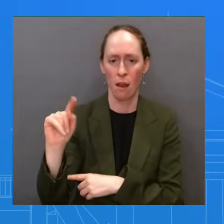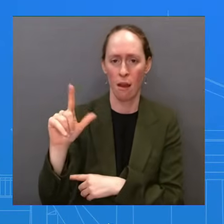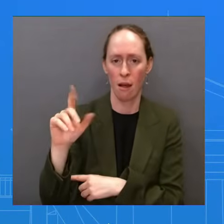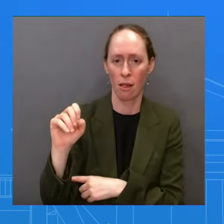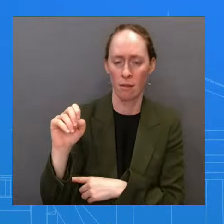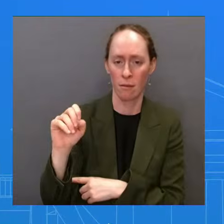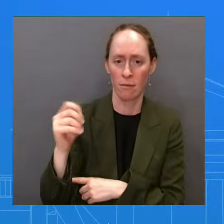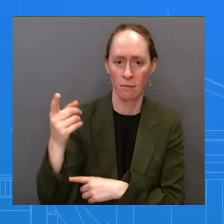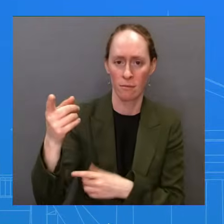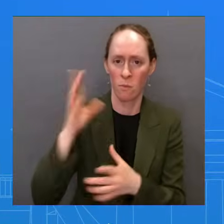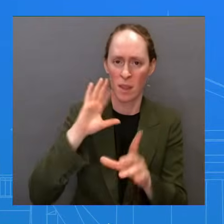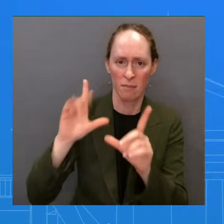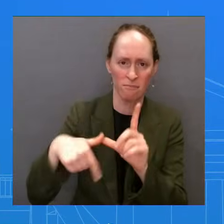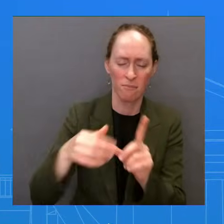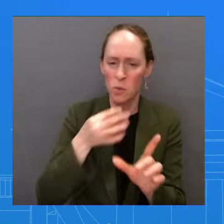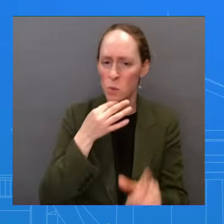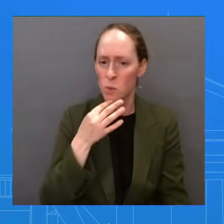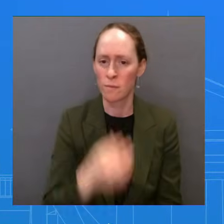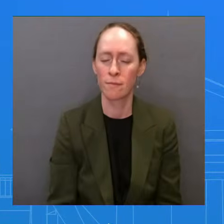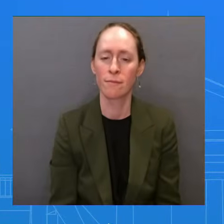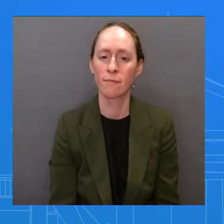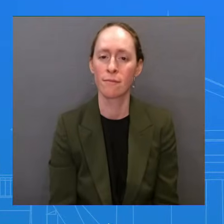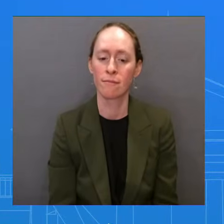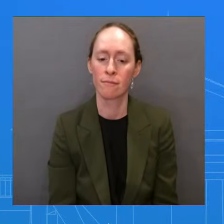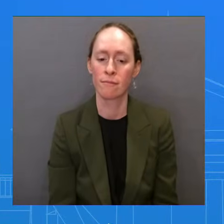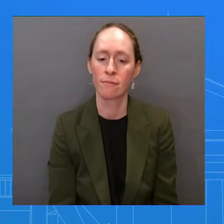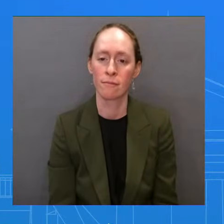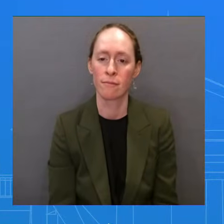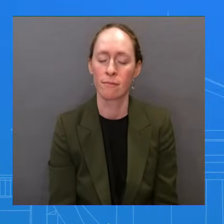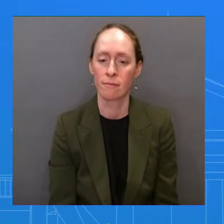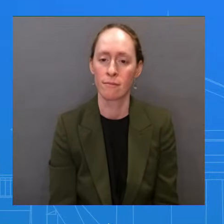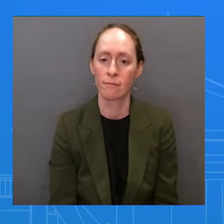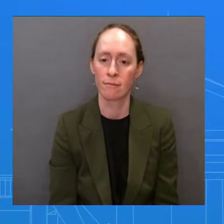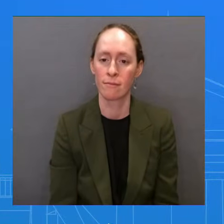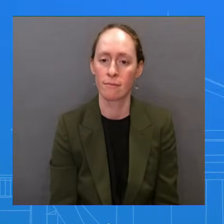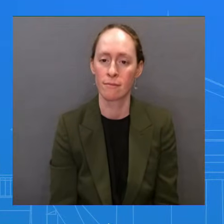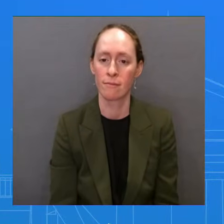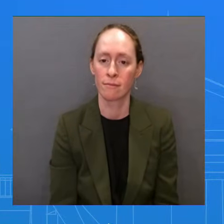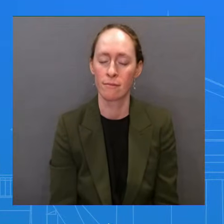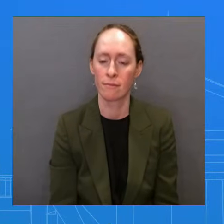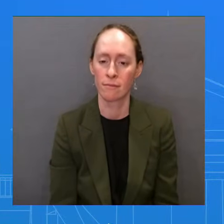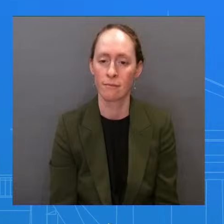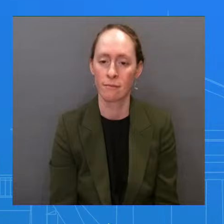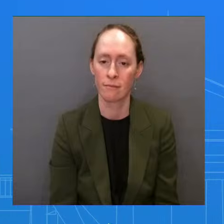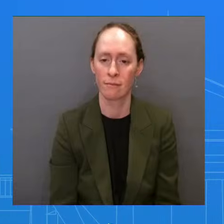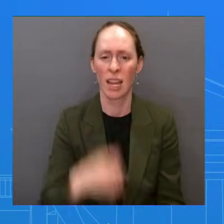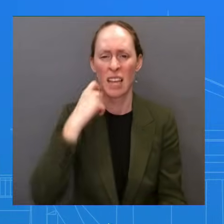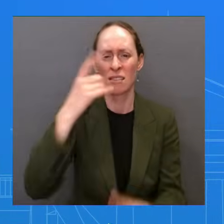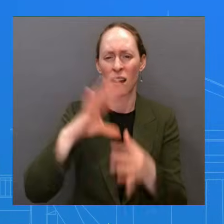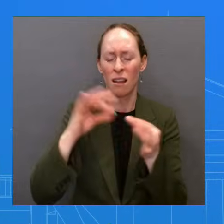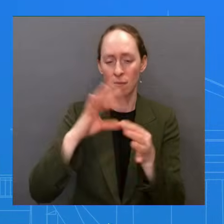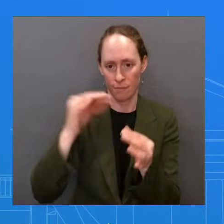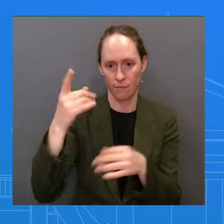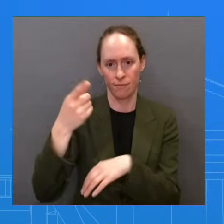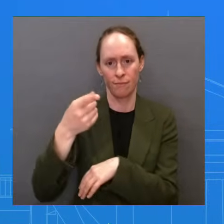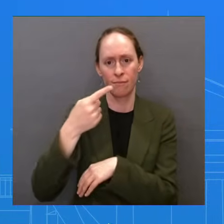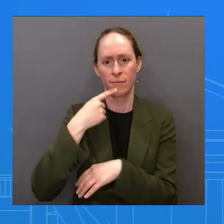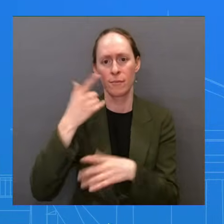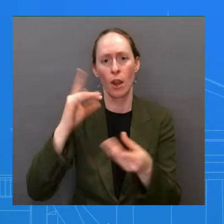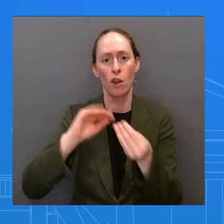you've seen it come down by more than 90 percent. Where did that number come from? Because -- Ms. Jean-Pierre: It was -- I was speaking -- The Press: -- CBP is telling us the number is -- Ms. Jean-Pierre: I hear you. I'm about to answer.